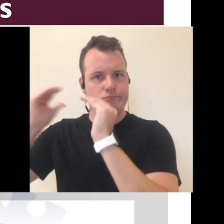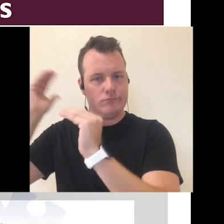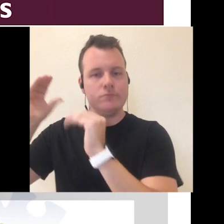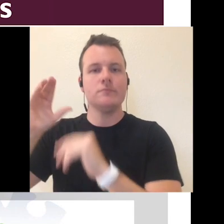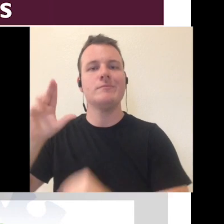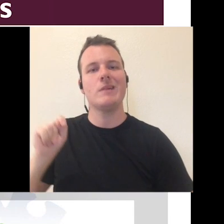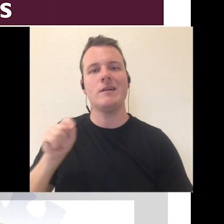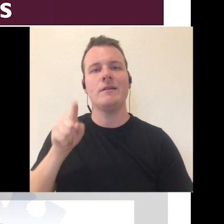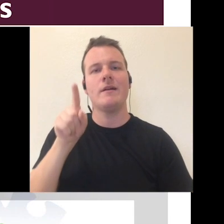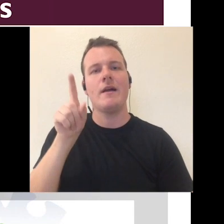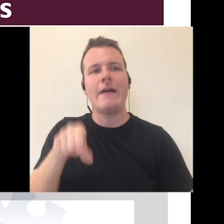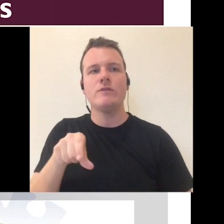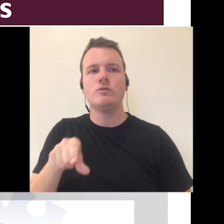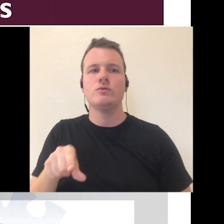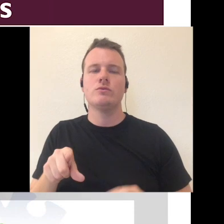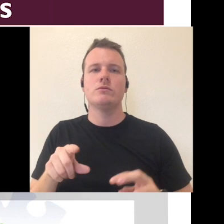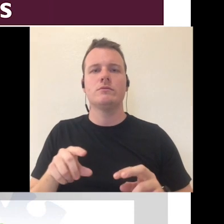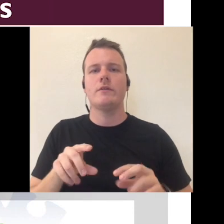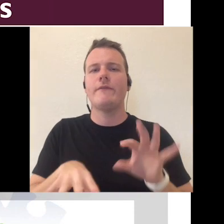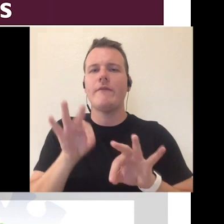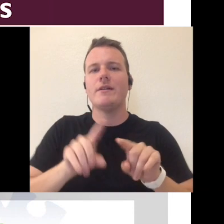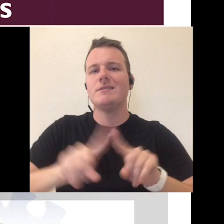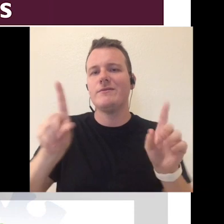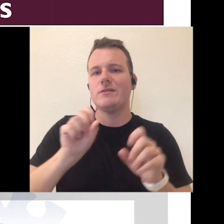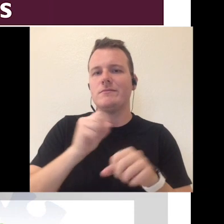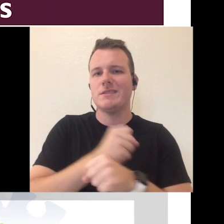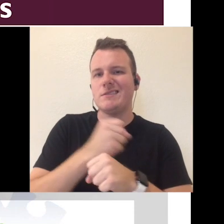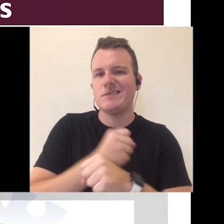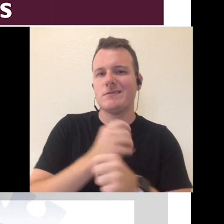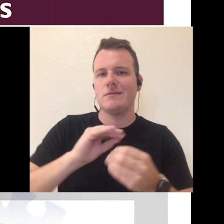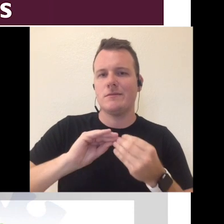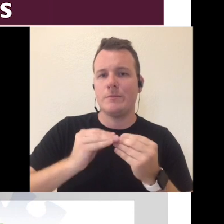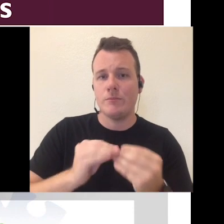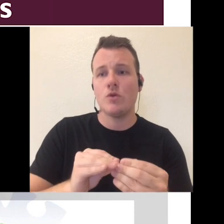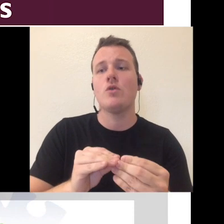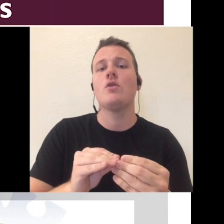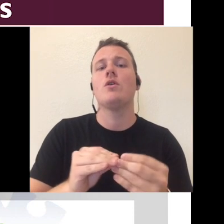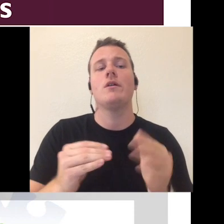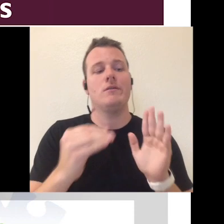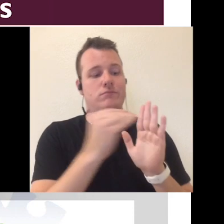You just use different different statistics and different numbers to